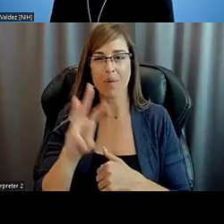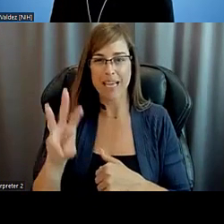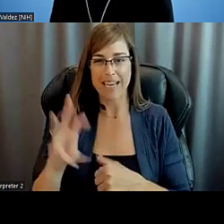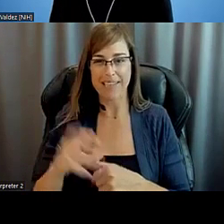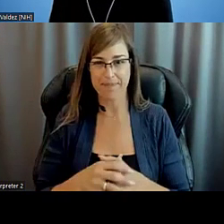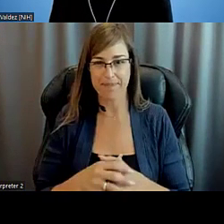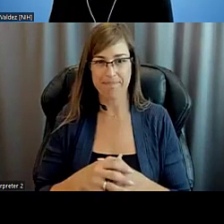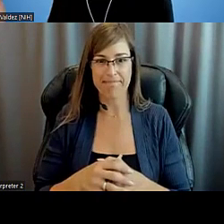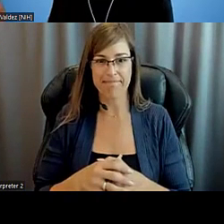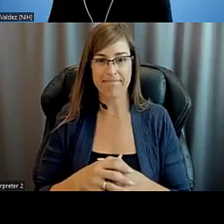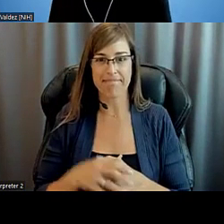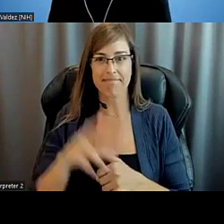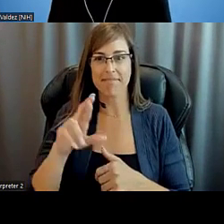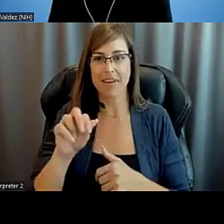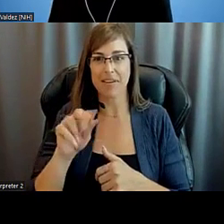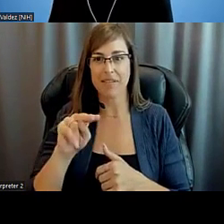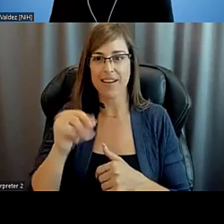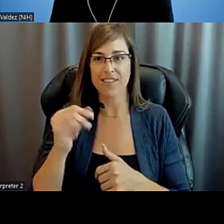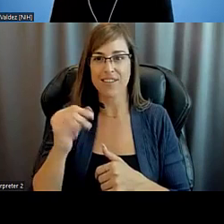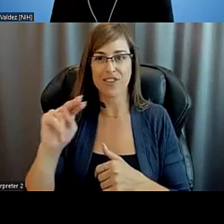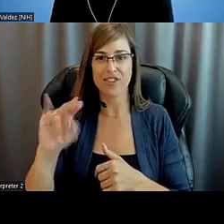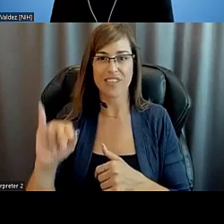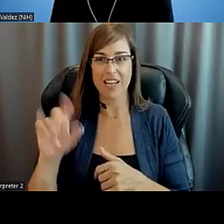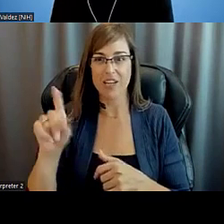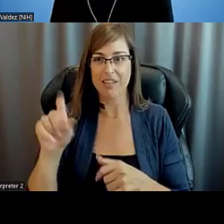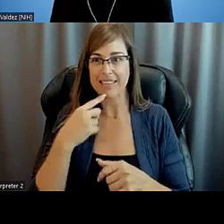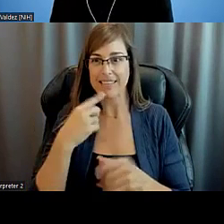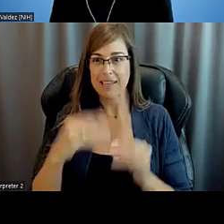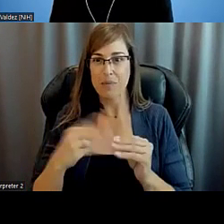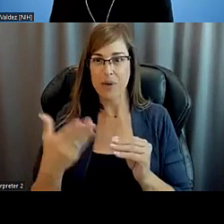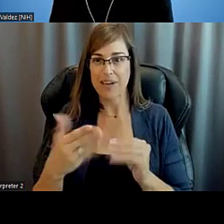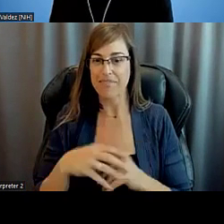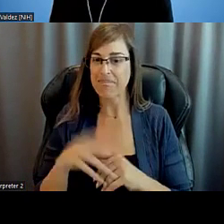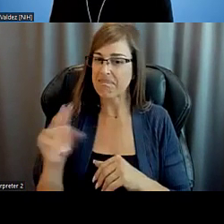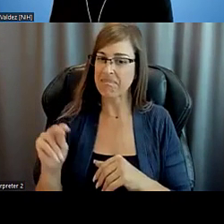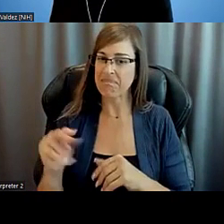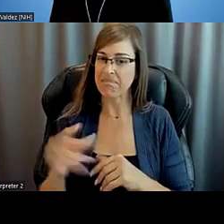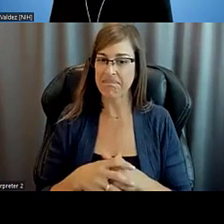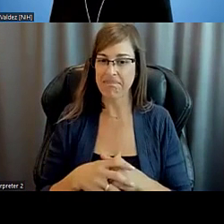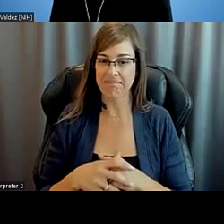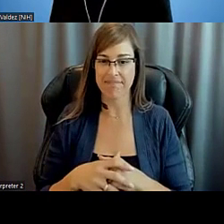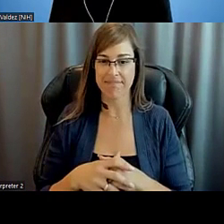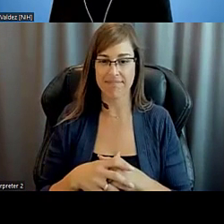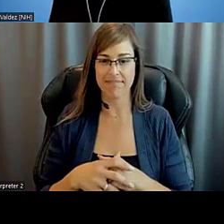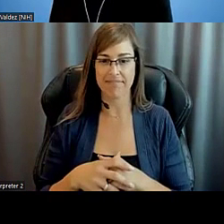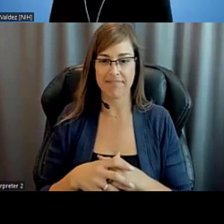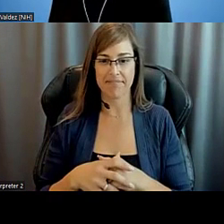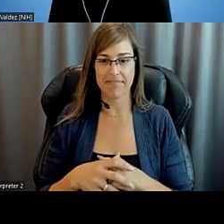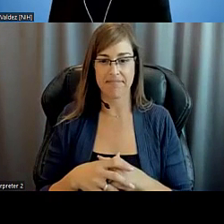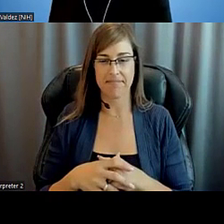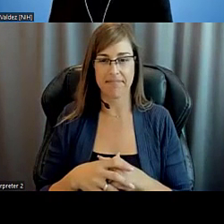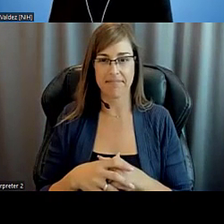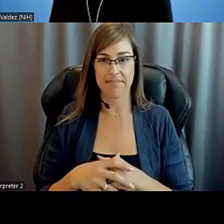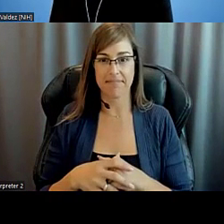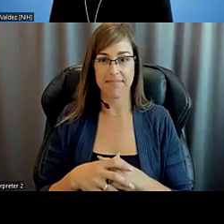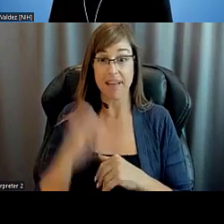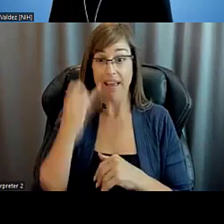and, Ranjini, you can say more here. If you've got questions, ask ORI.